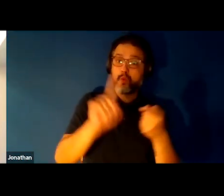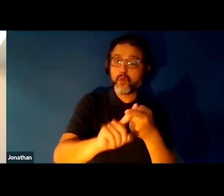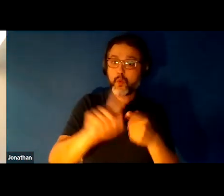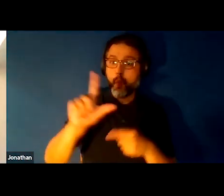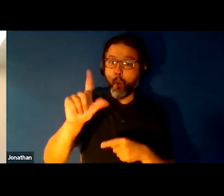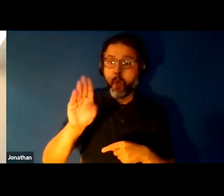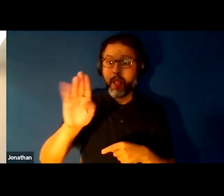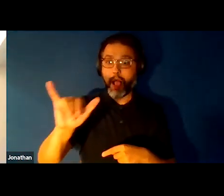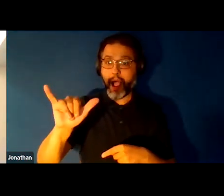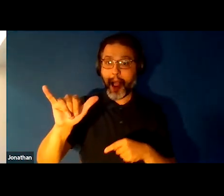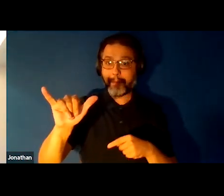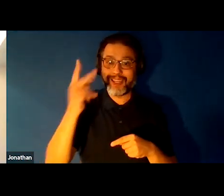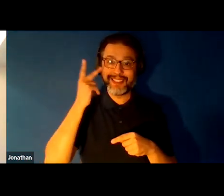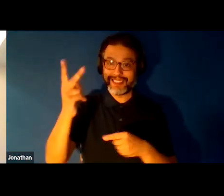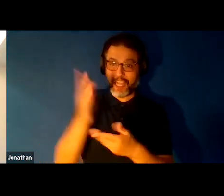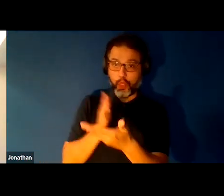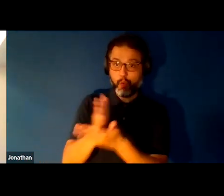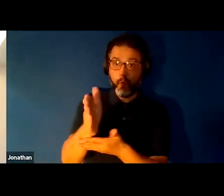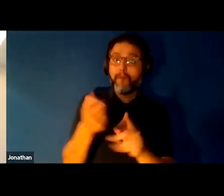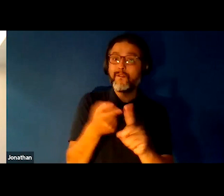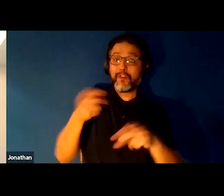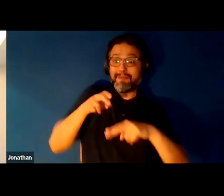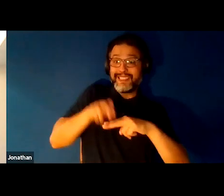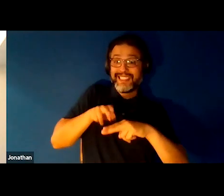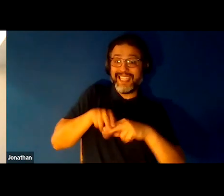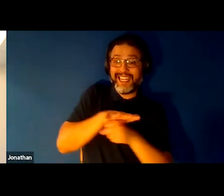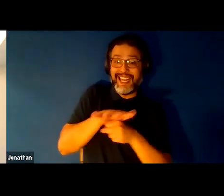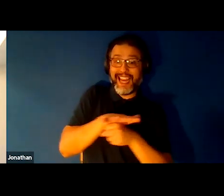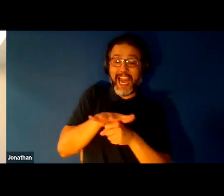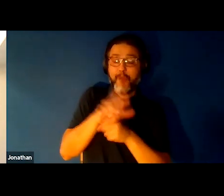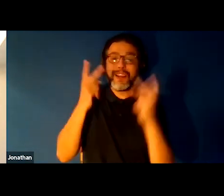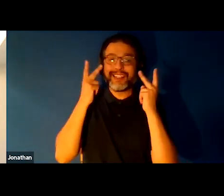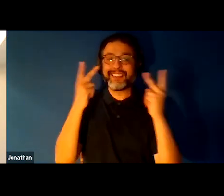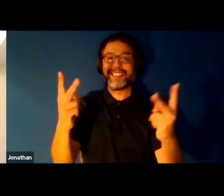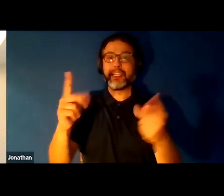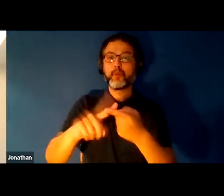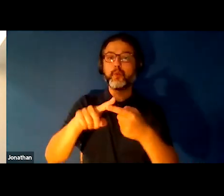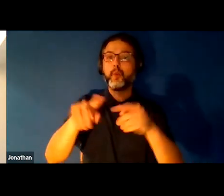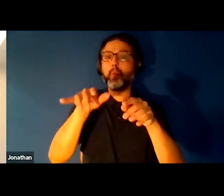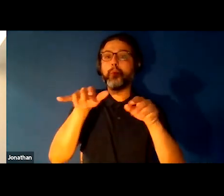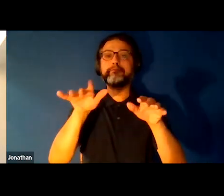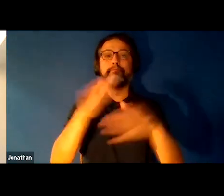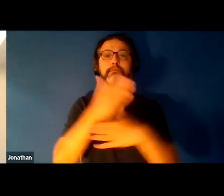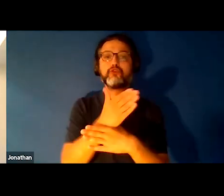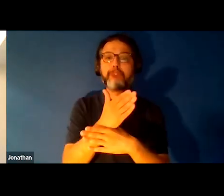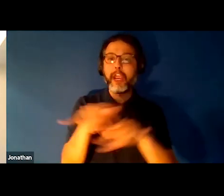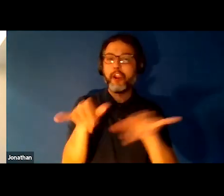sitting area out to the primary commons and entrance of the building.